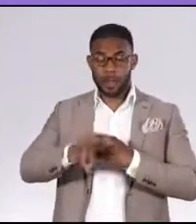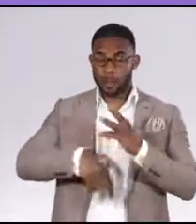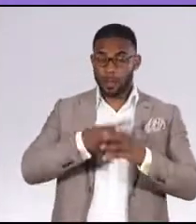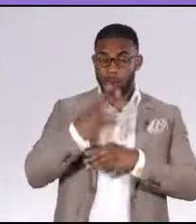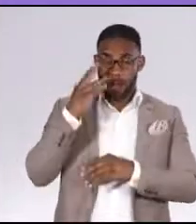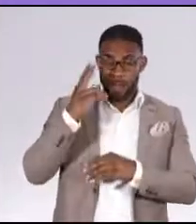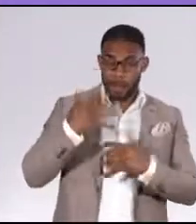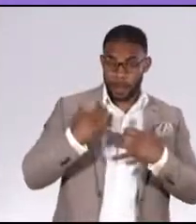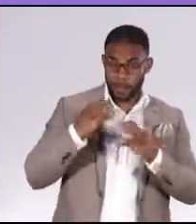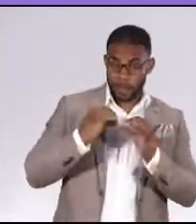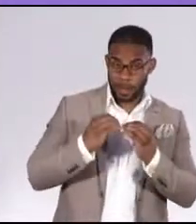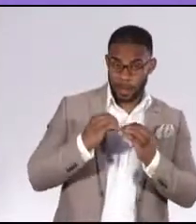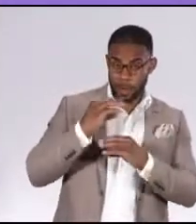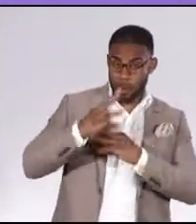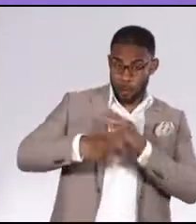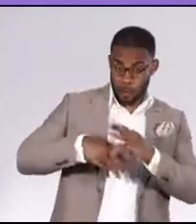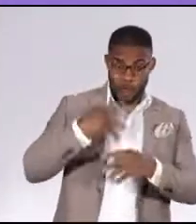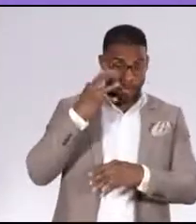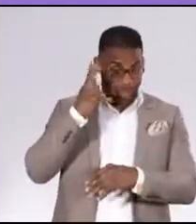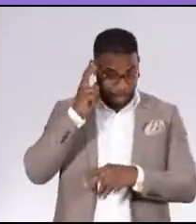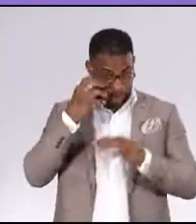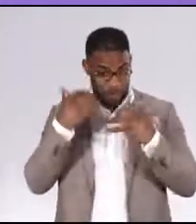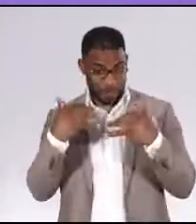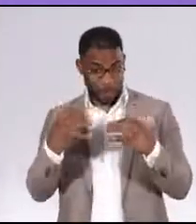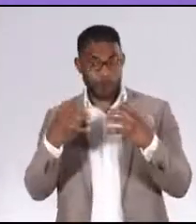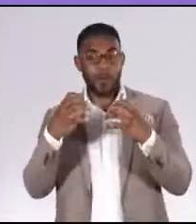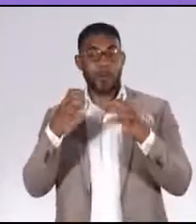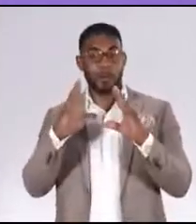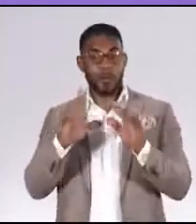The world hearing forum published the world report on hearing.